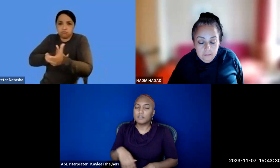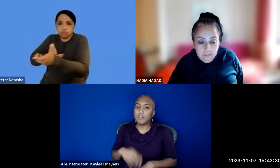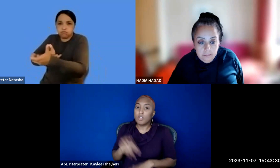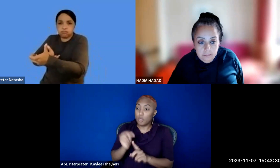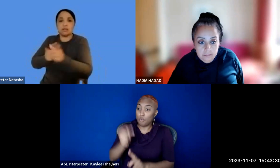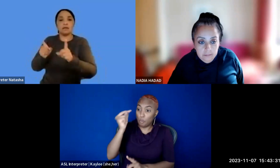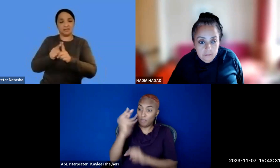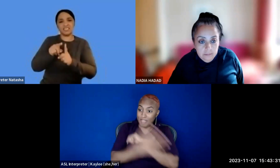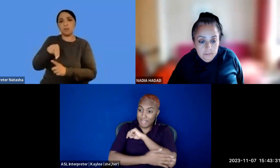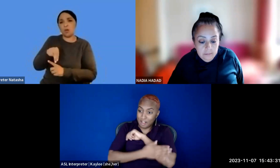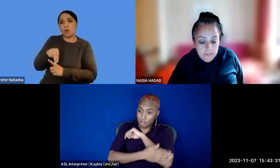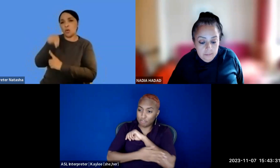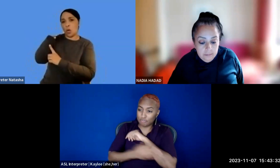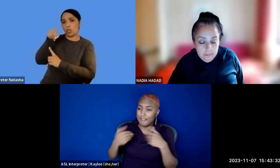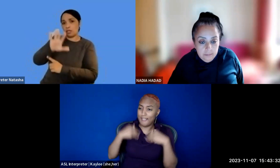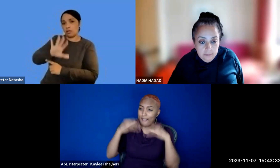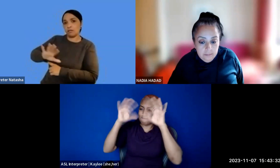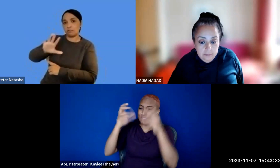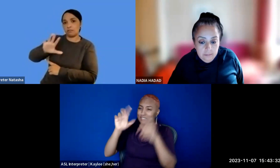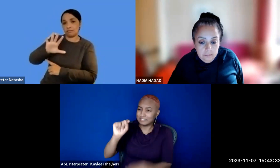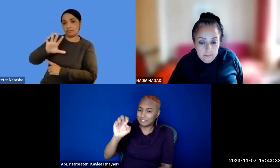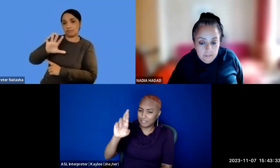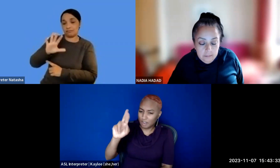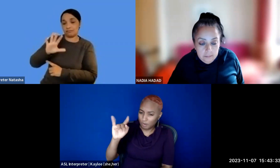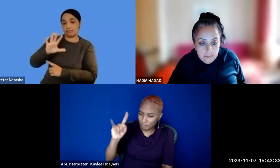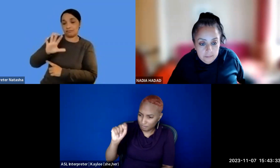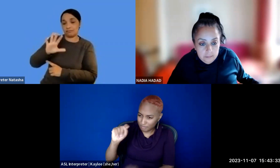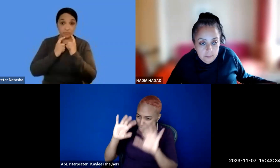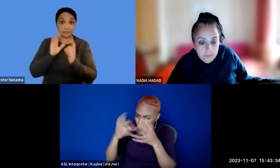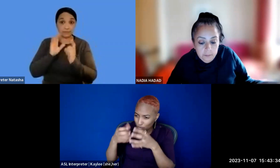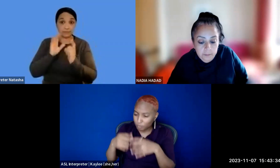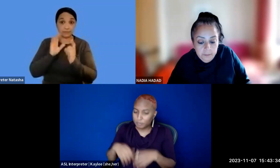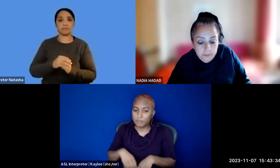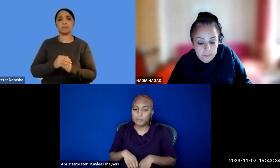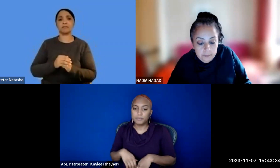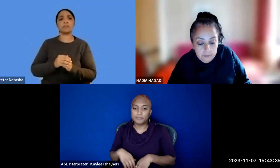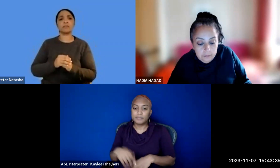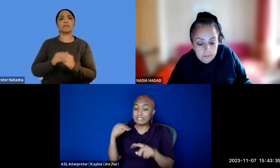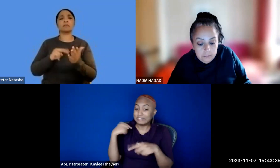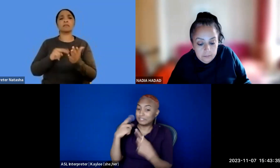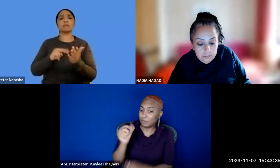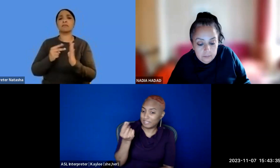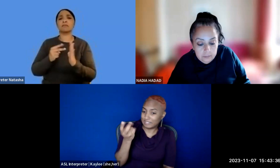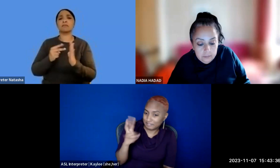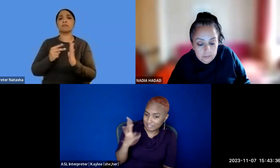As a result, over 1 million people have been displaced and 2 million people